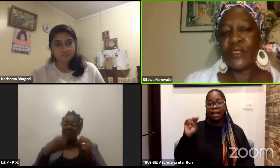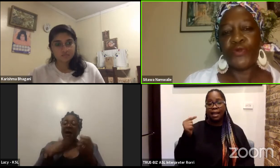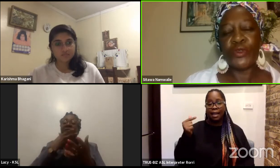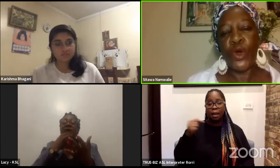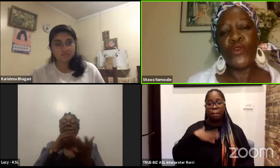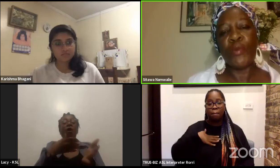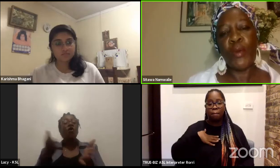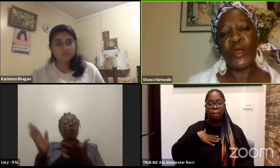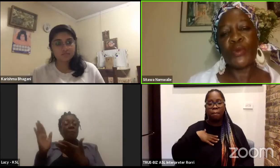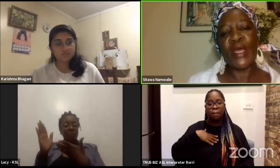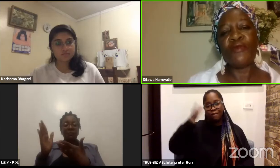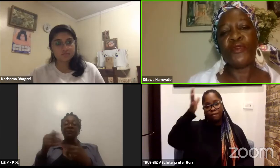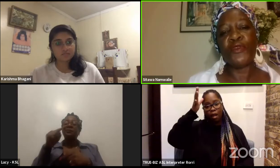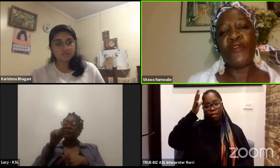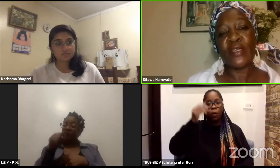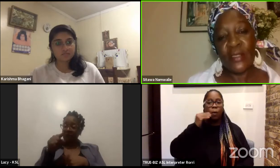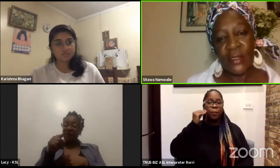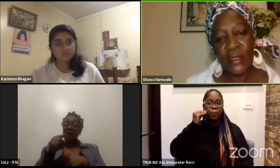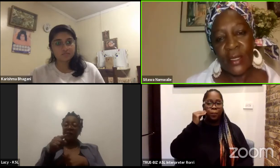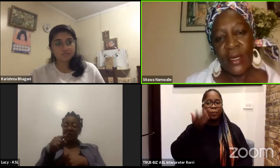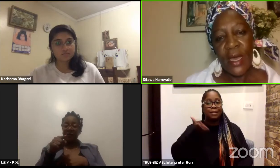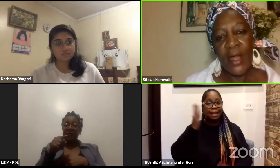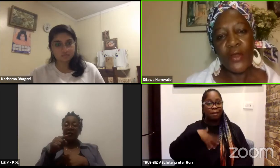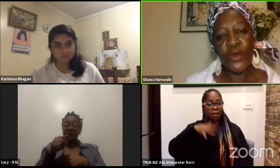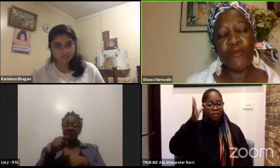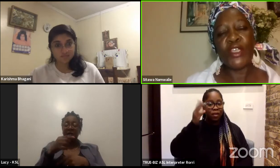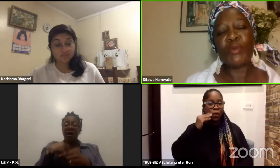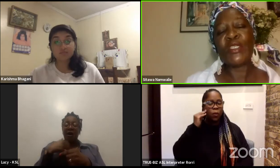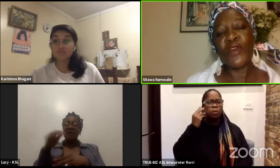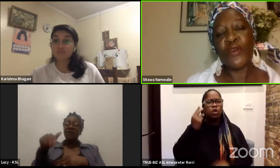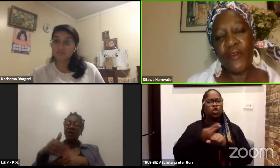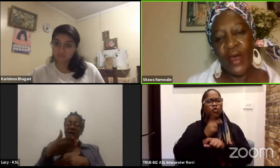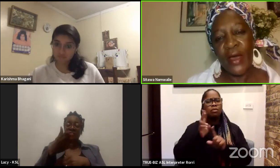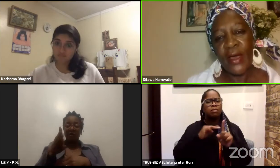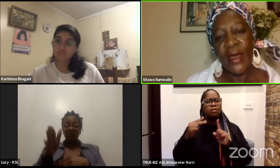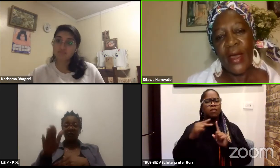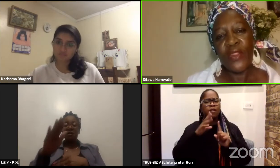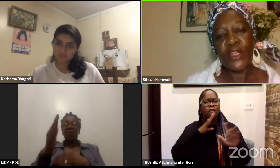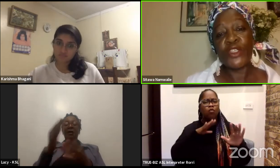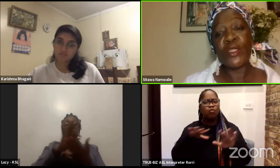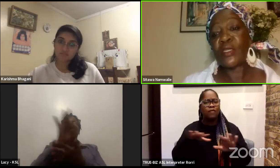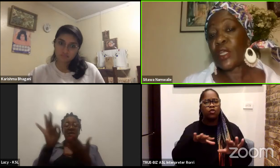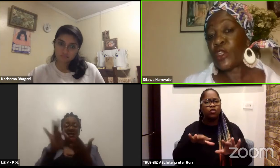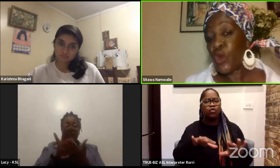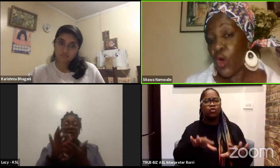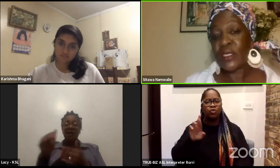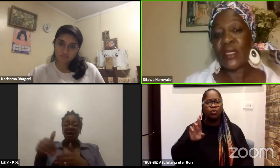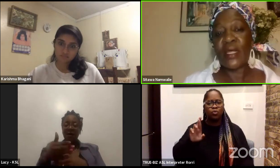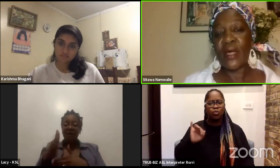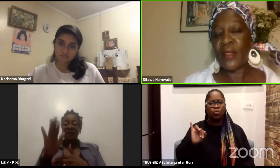And is told from a perspective of rivers, a very specific river that talks